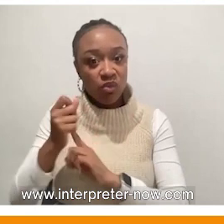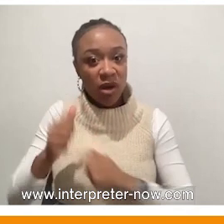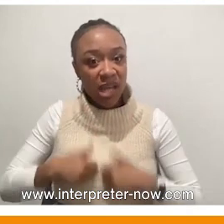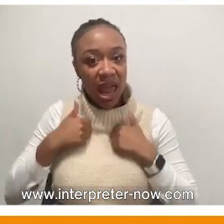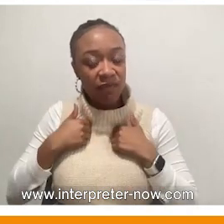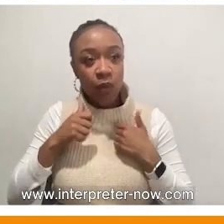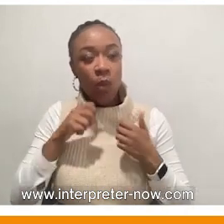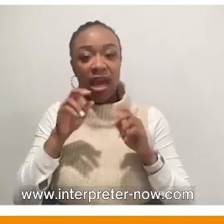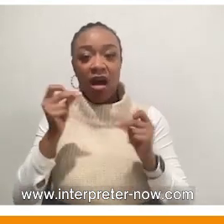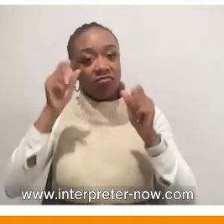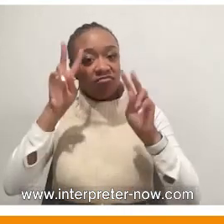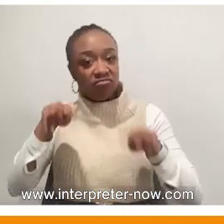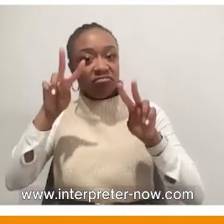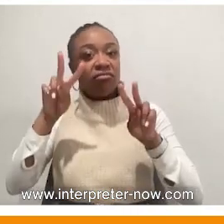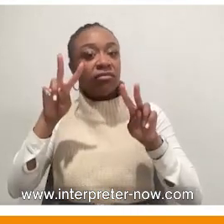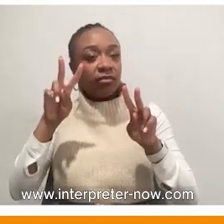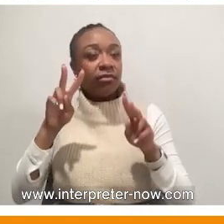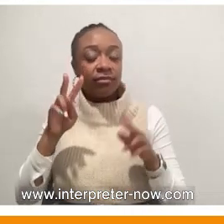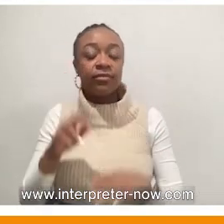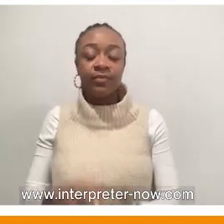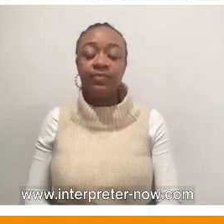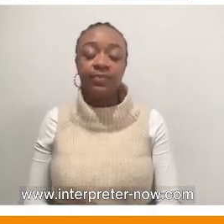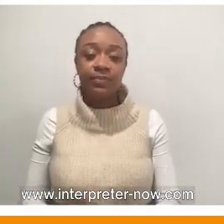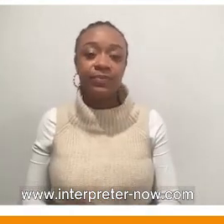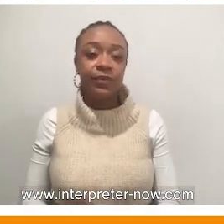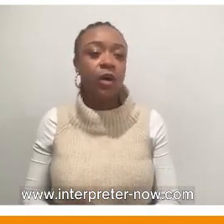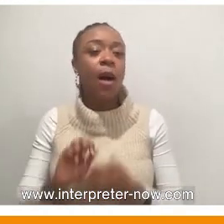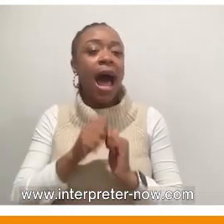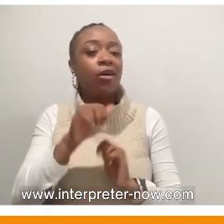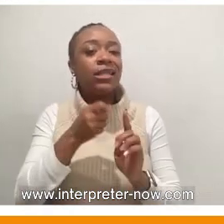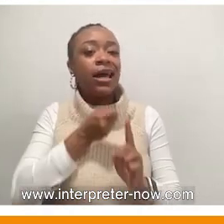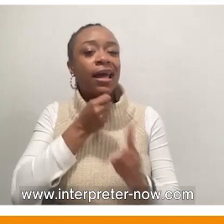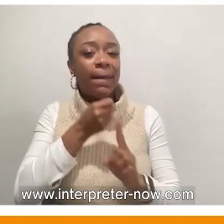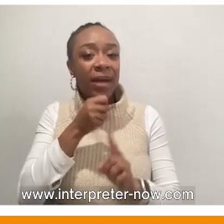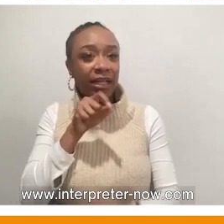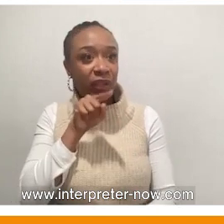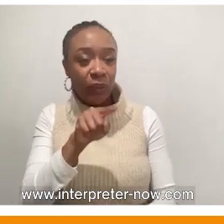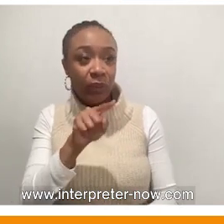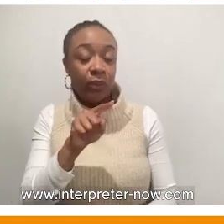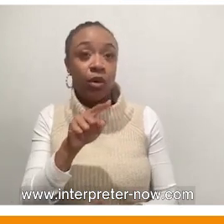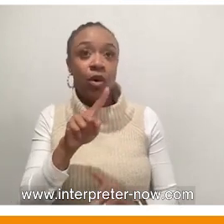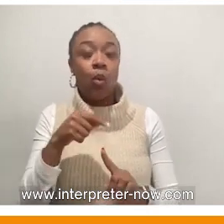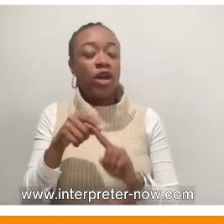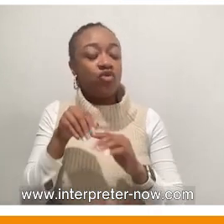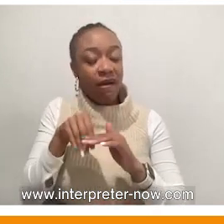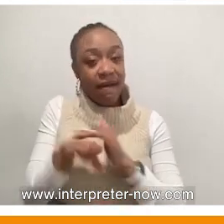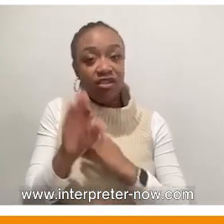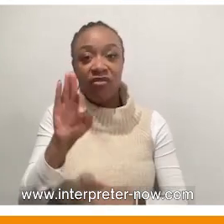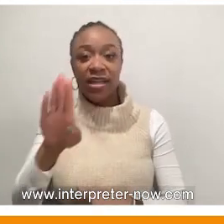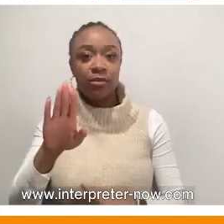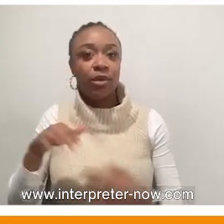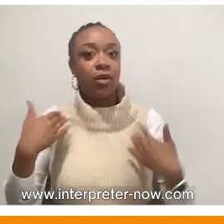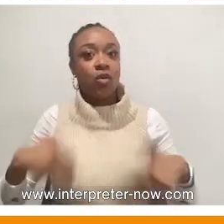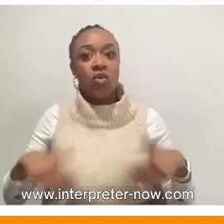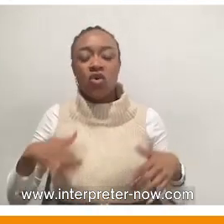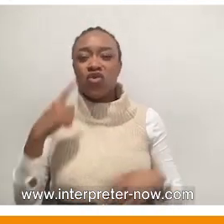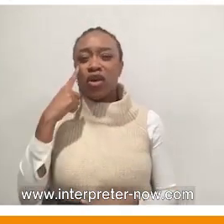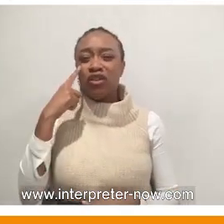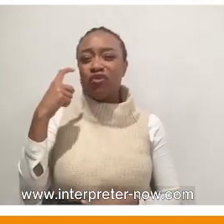So how did that impact as you got to Facebook, your dream job?